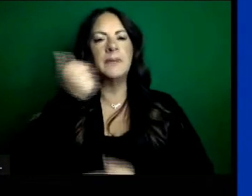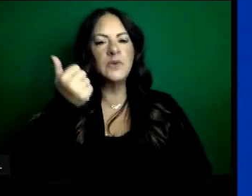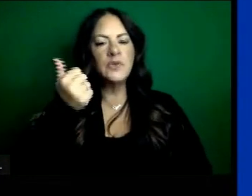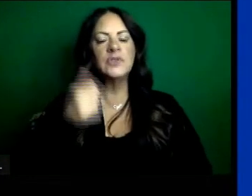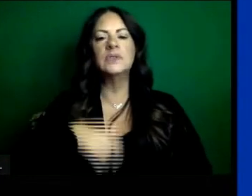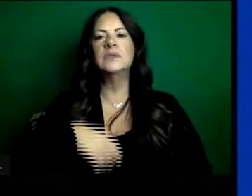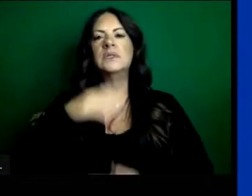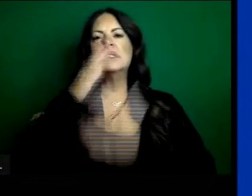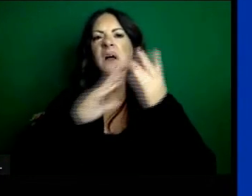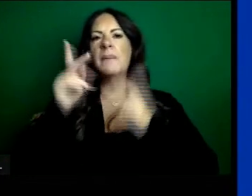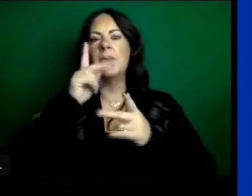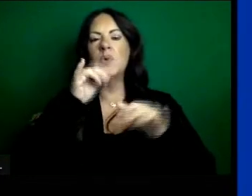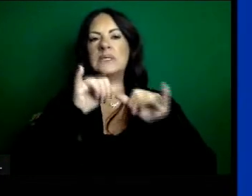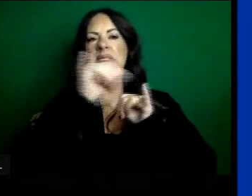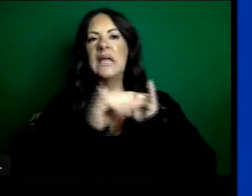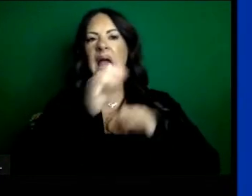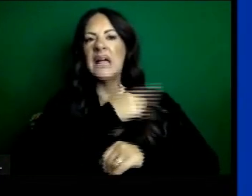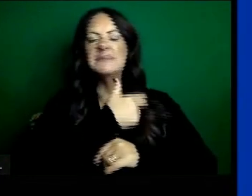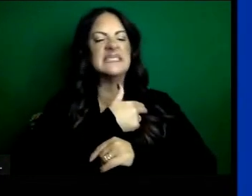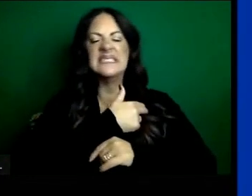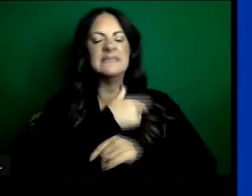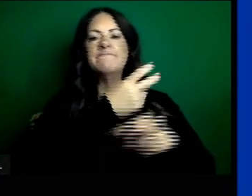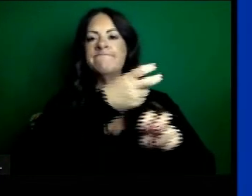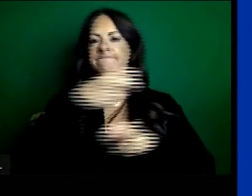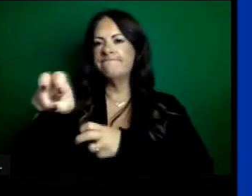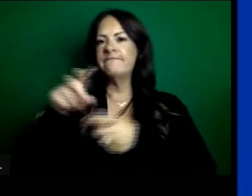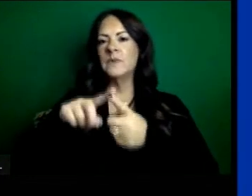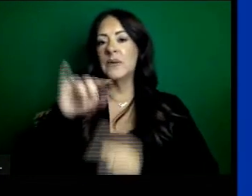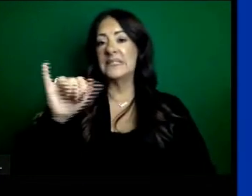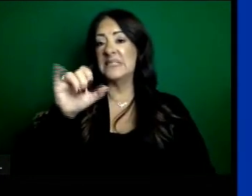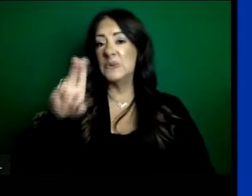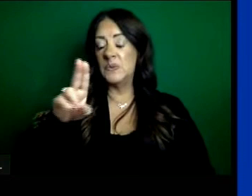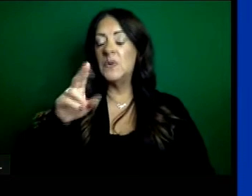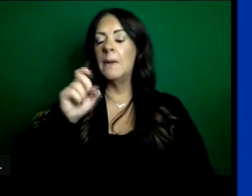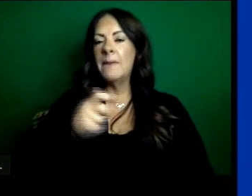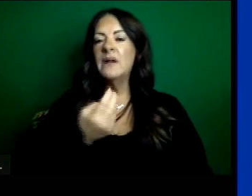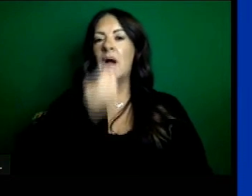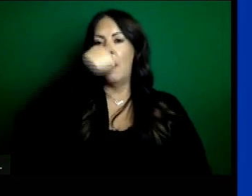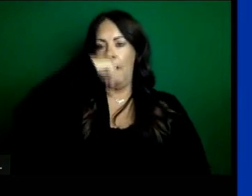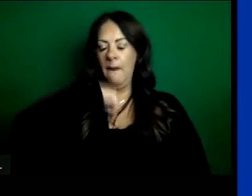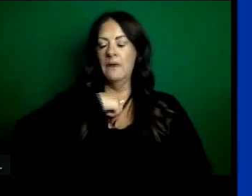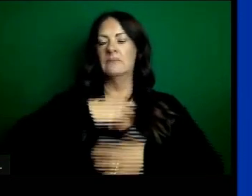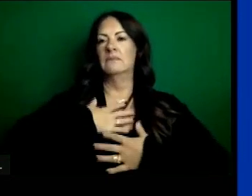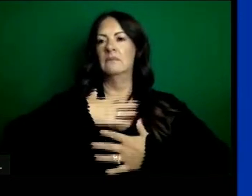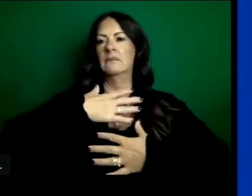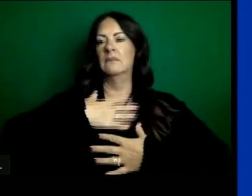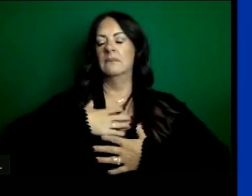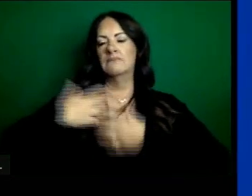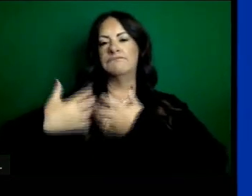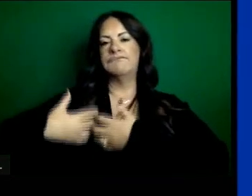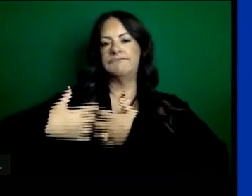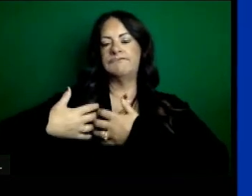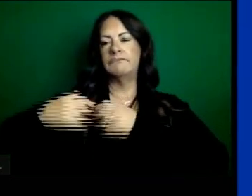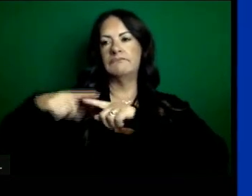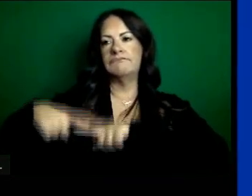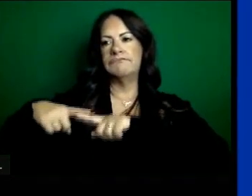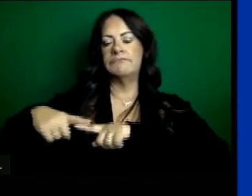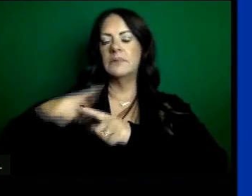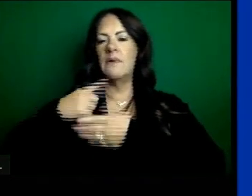THIS ICU NUMBER IS A LITTLE BIT HARDER TO MOVE, INDIVIDUALS WHO NEED ICU LEVEL CARE WITH CORONAVIRUS OFTEN STAY FOR QUITE SOME TIME.